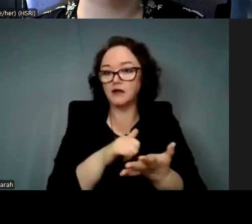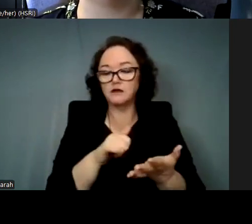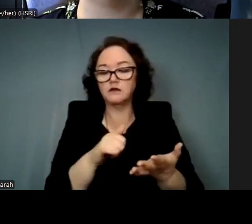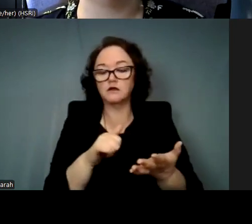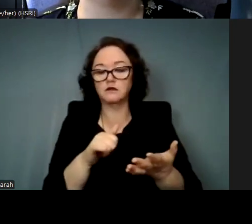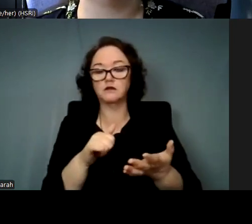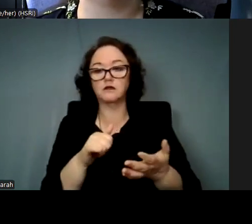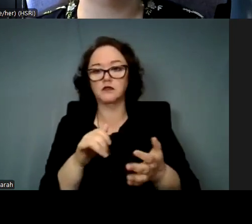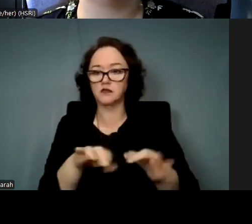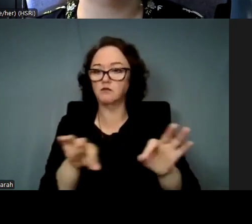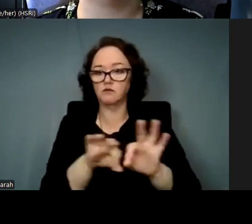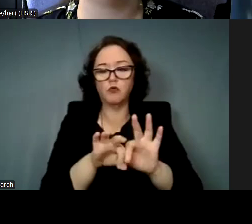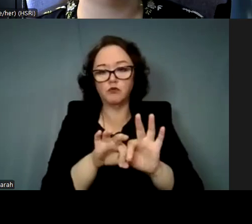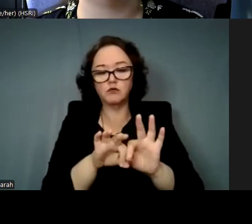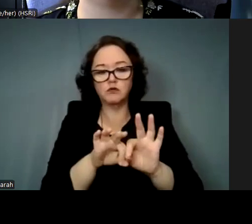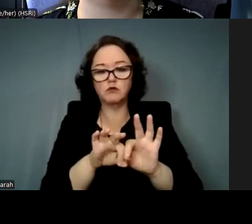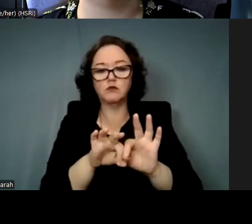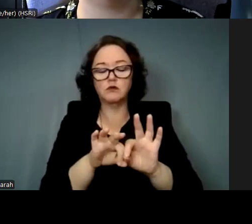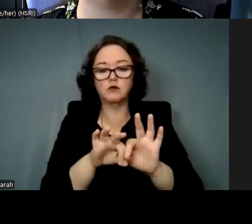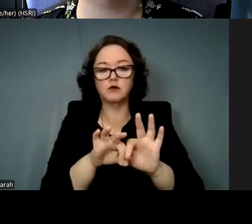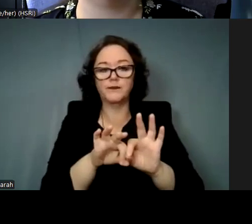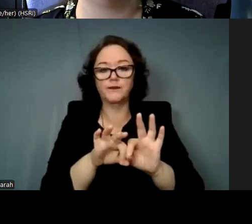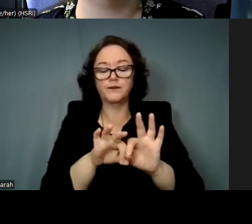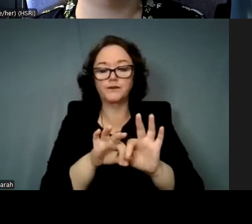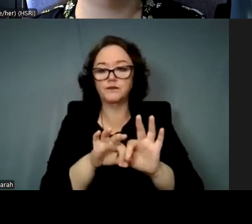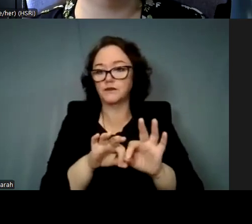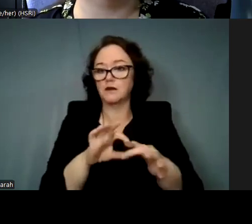important part of community living. And the other part of